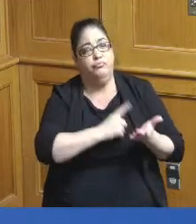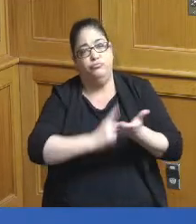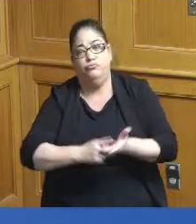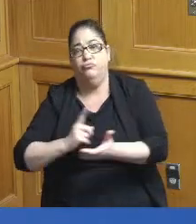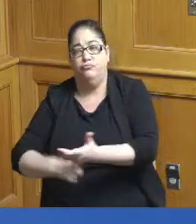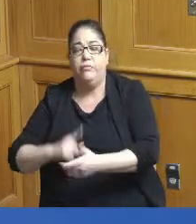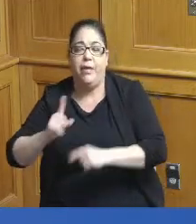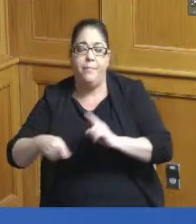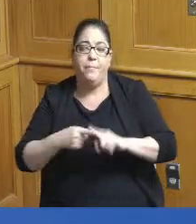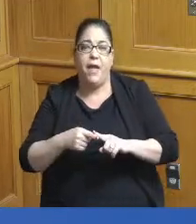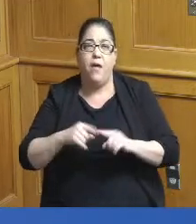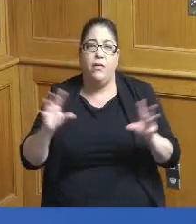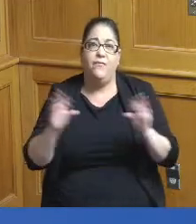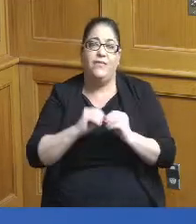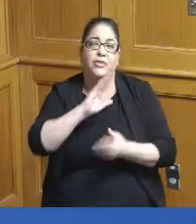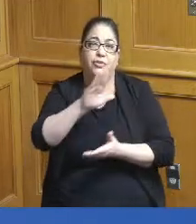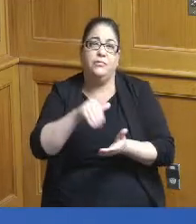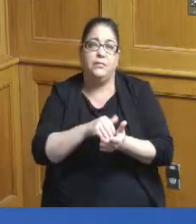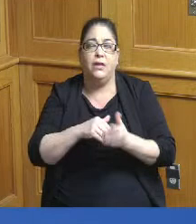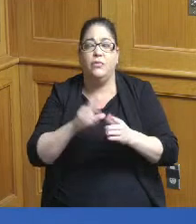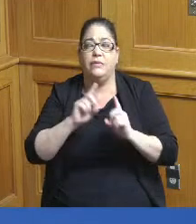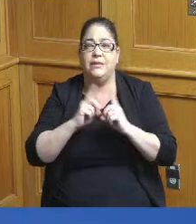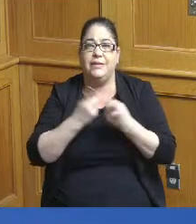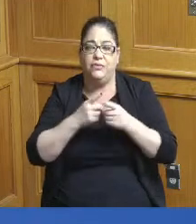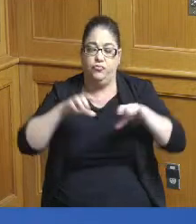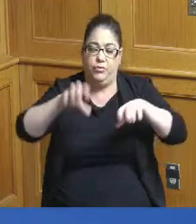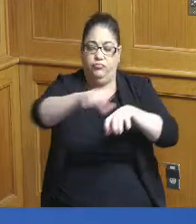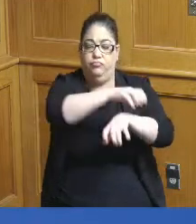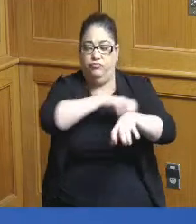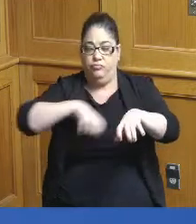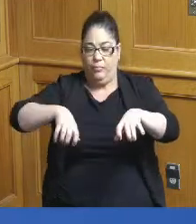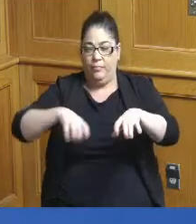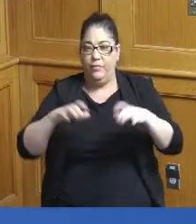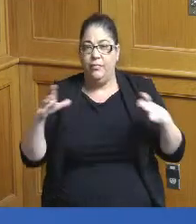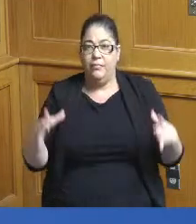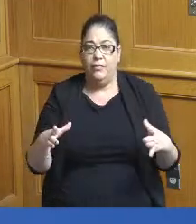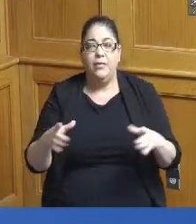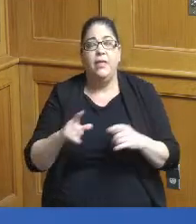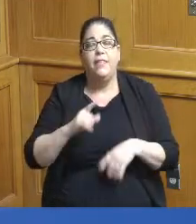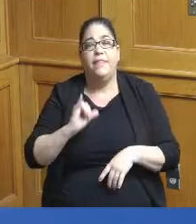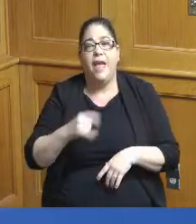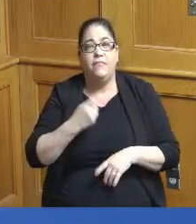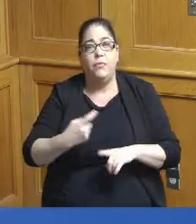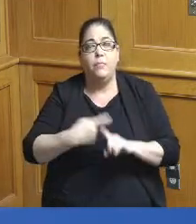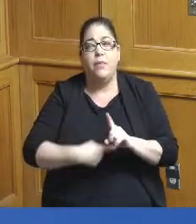District over the past a couple of weeks or in the past couple of months we had Mr Liebert in